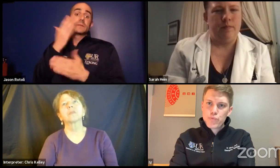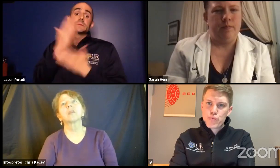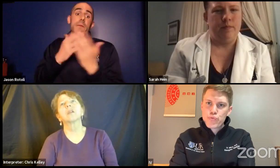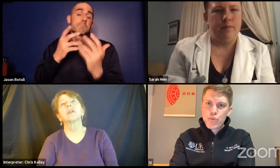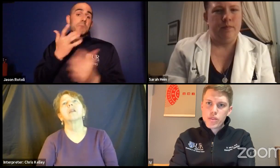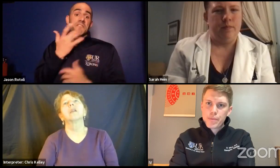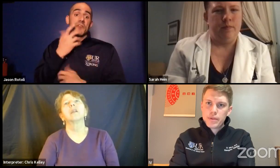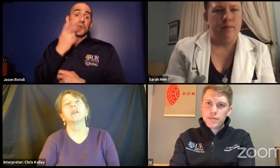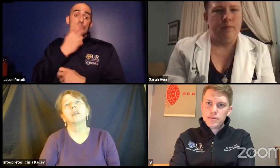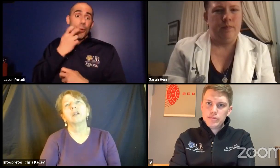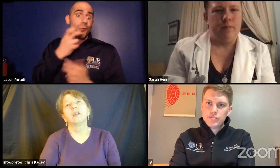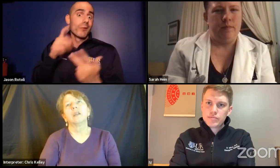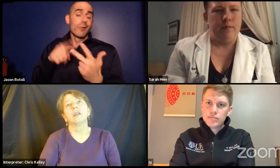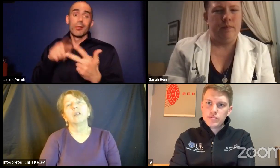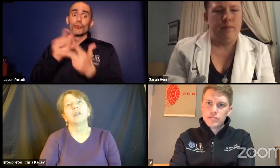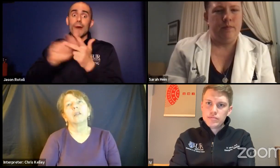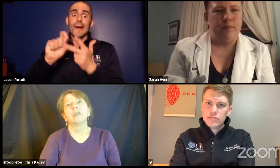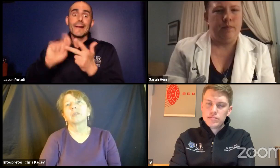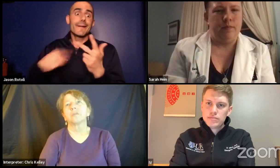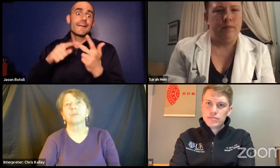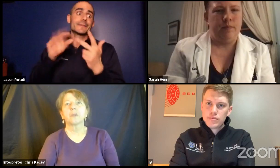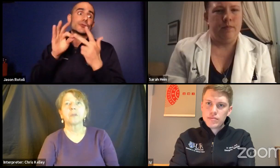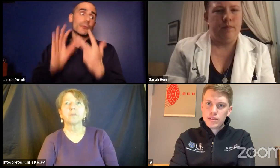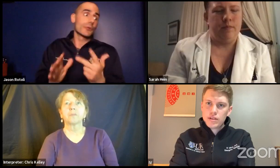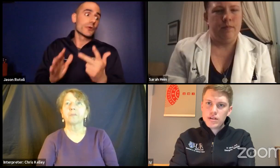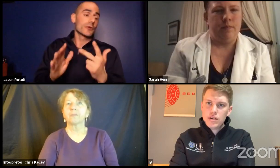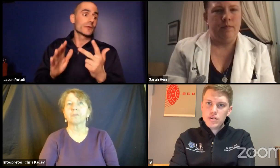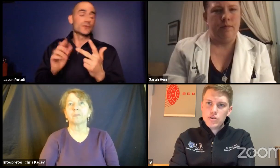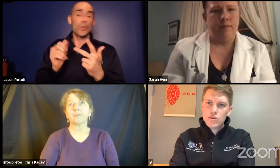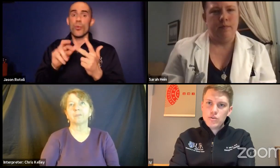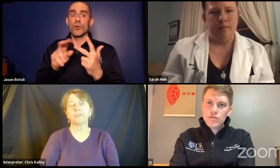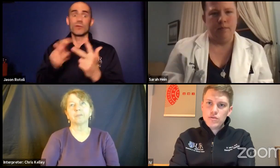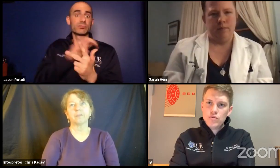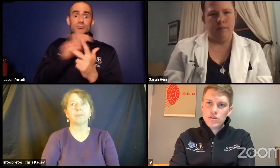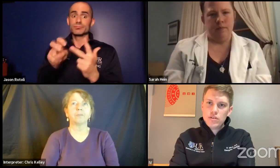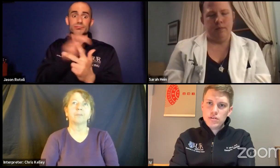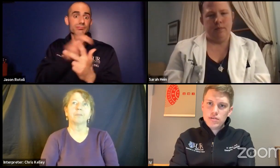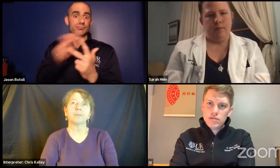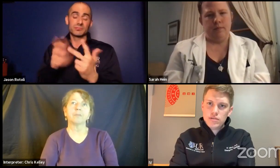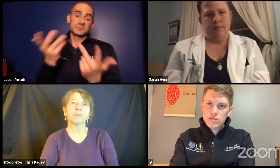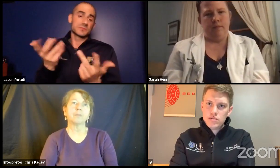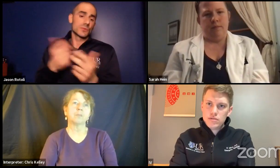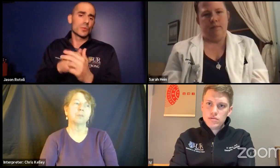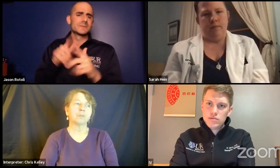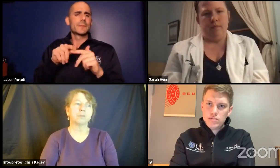some of the best in the nation. They are always in the hospital. We have staff interpreters.